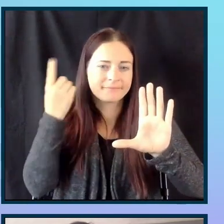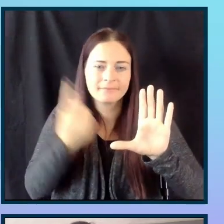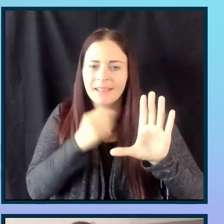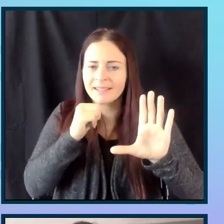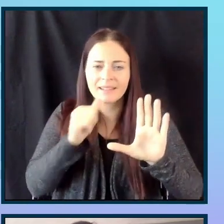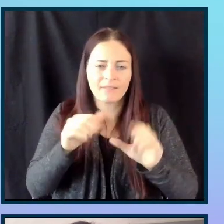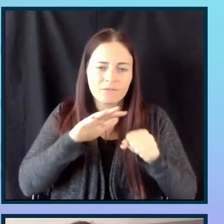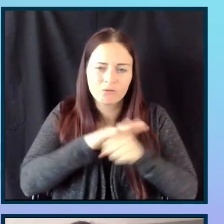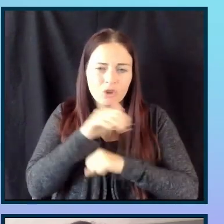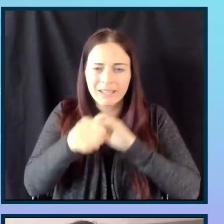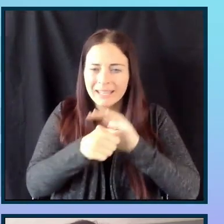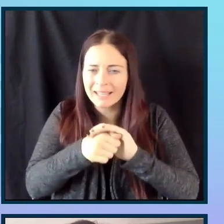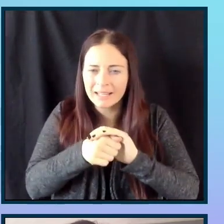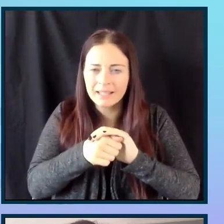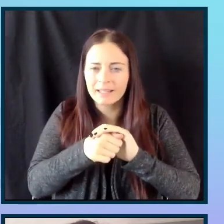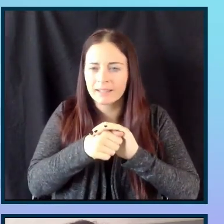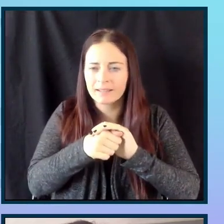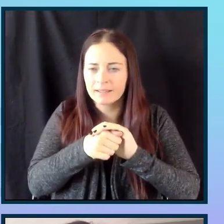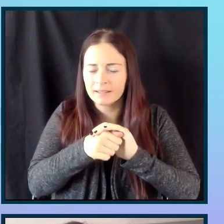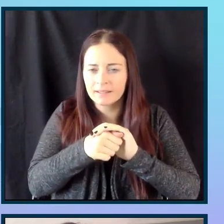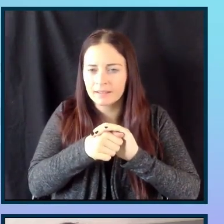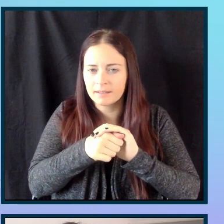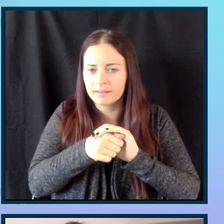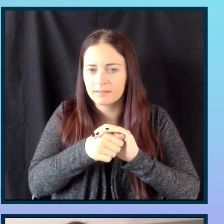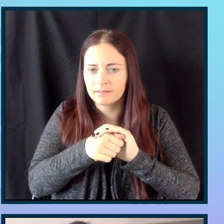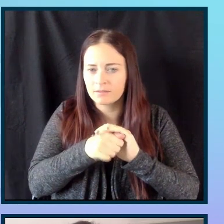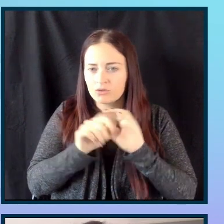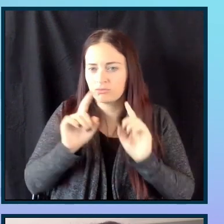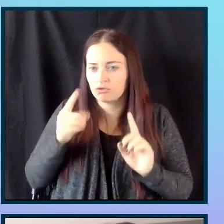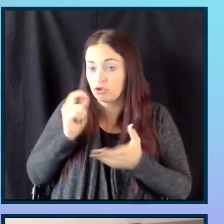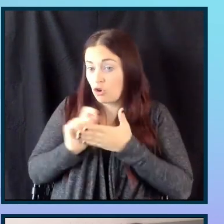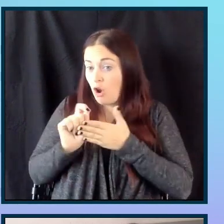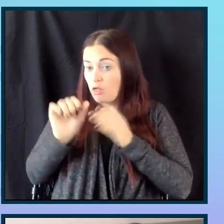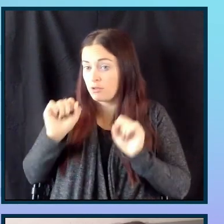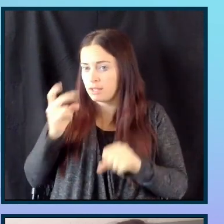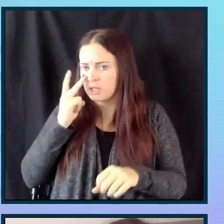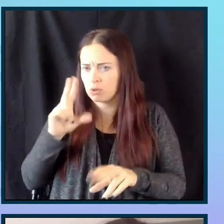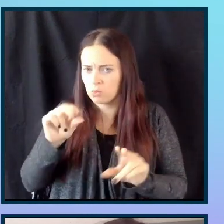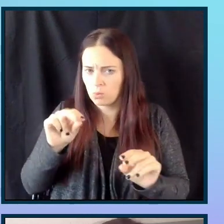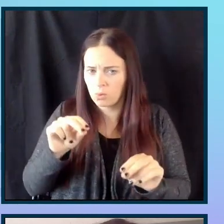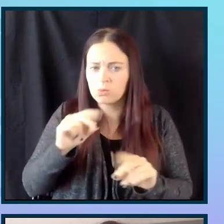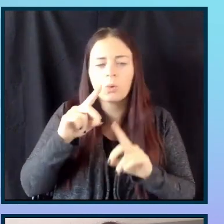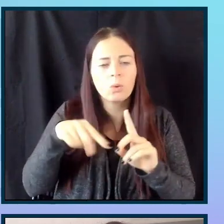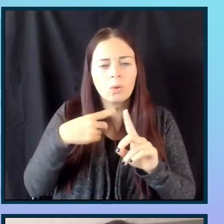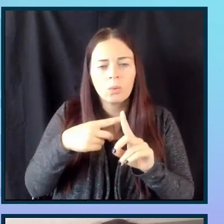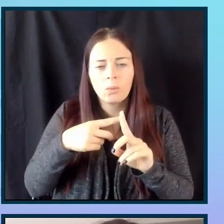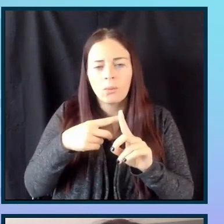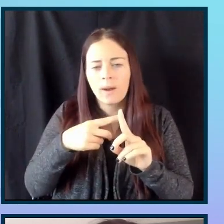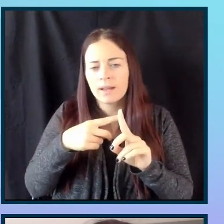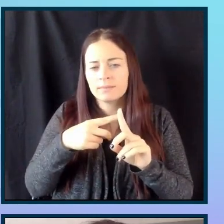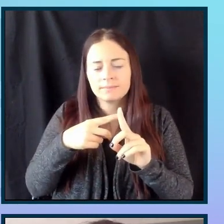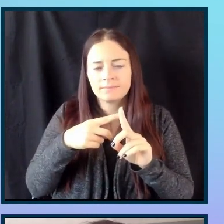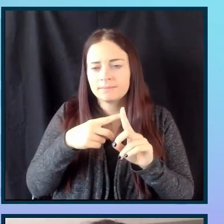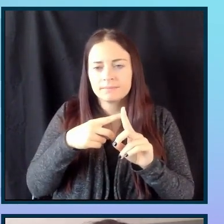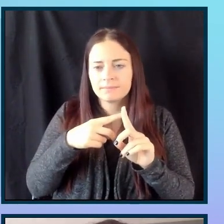Essentially, what that means is when a component receives focus, it can't be hidden.